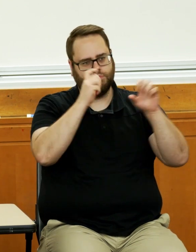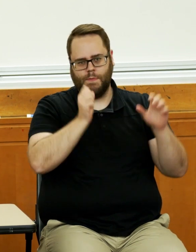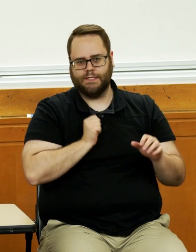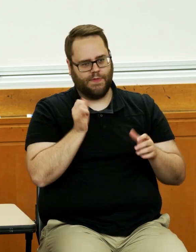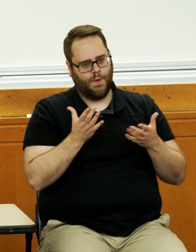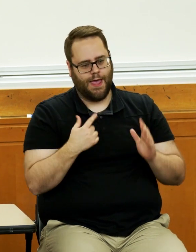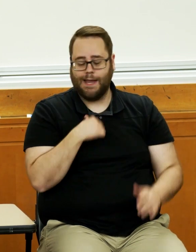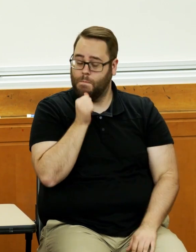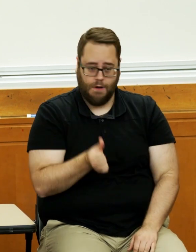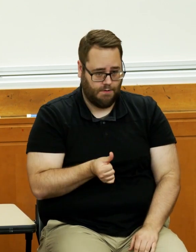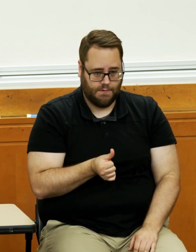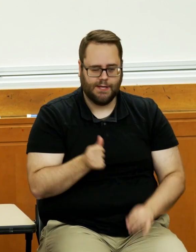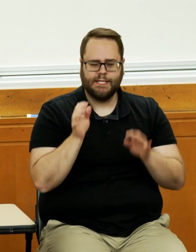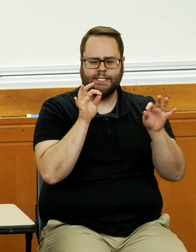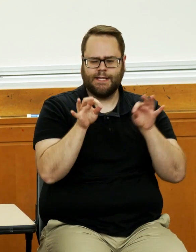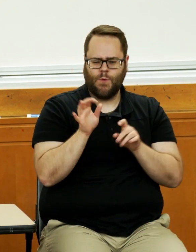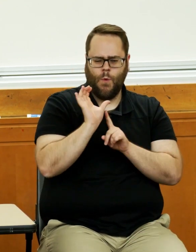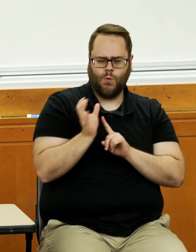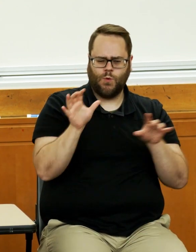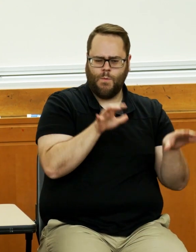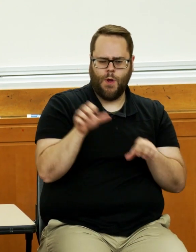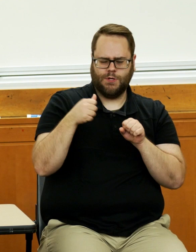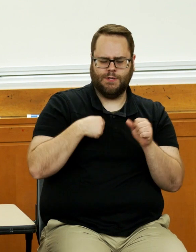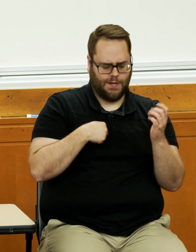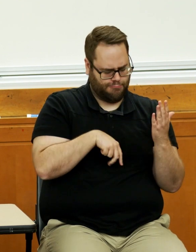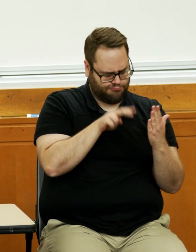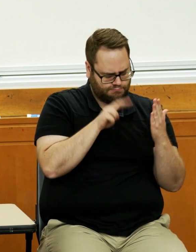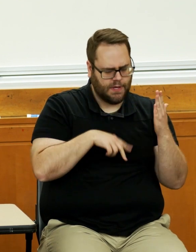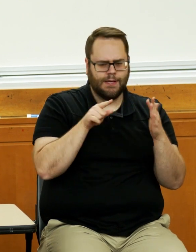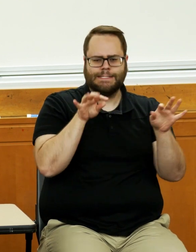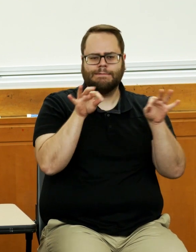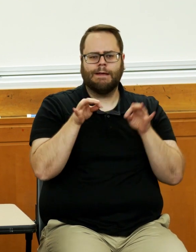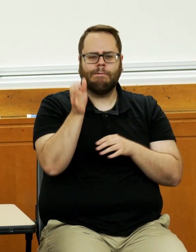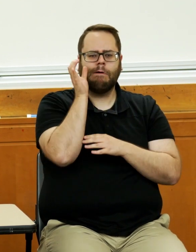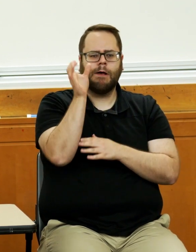The definitions of cultural appropriation I found also discussed the concept in terms of in terms of